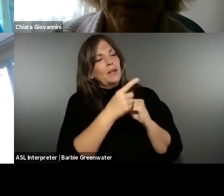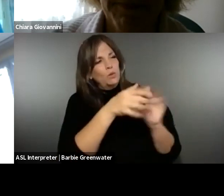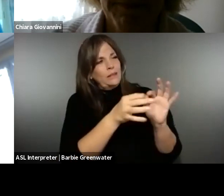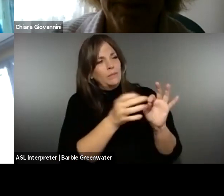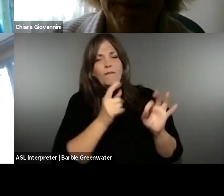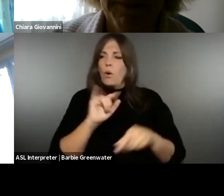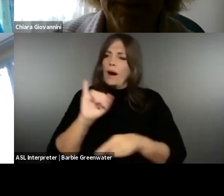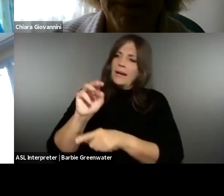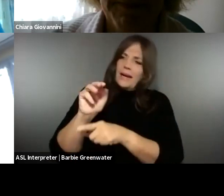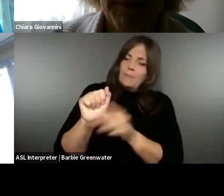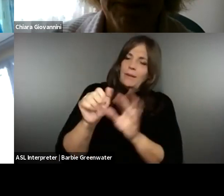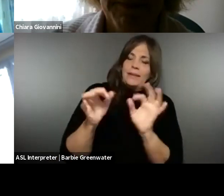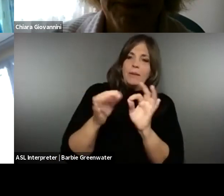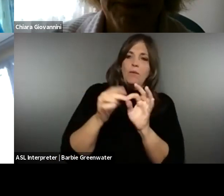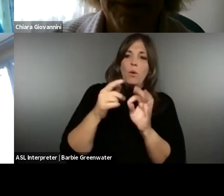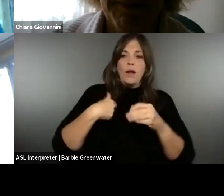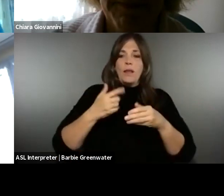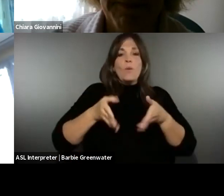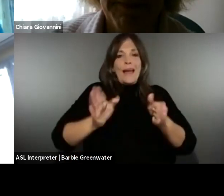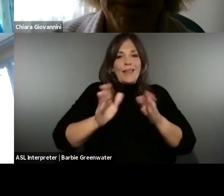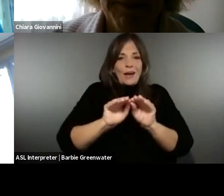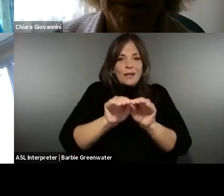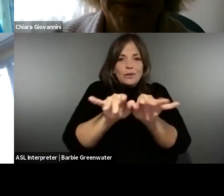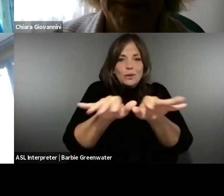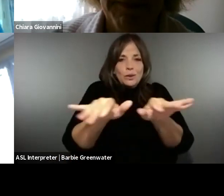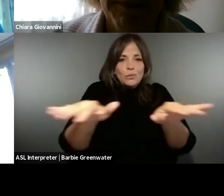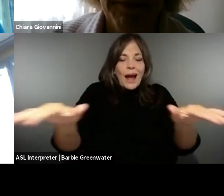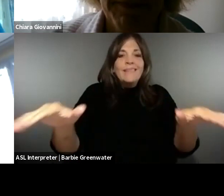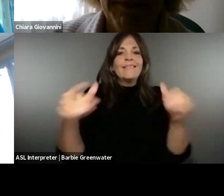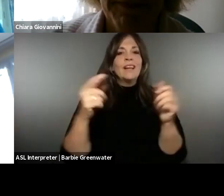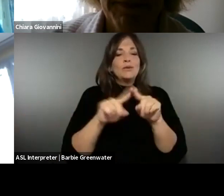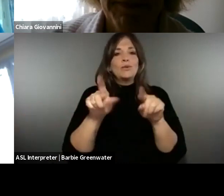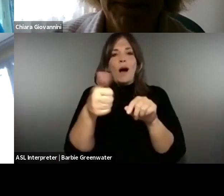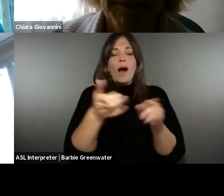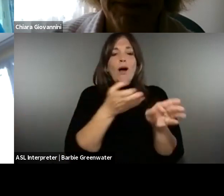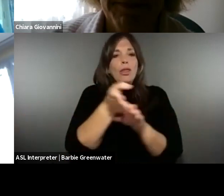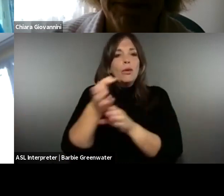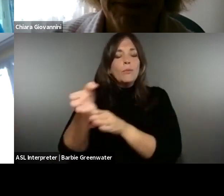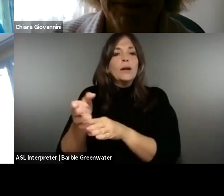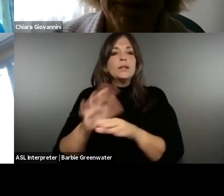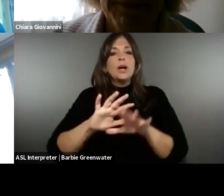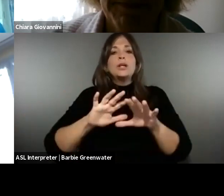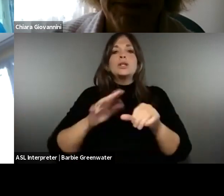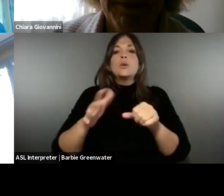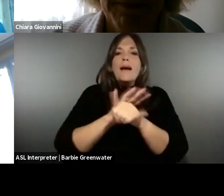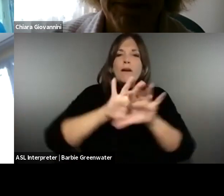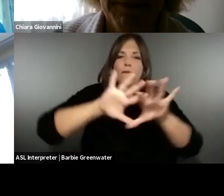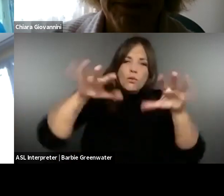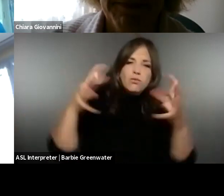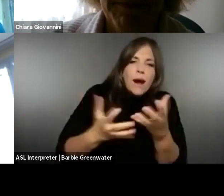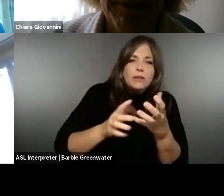panel. So let's get started, and I also want to pick up something you said before, and also Inma that we let